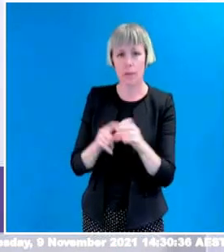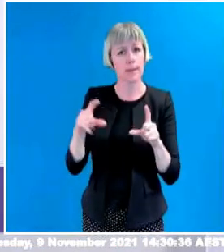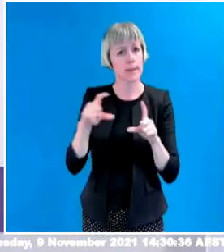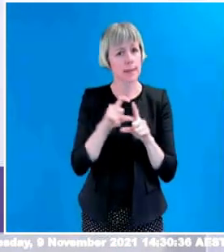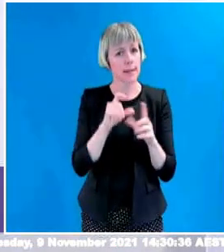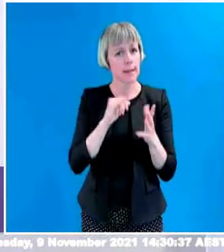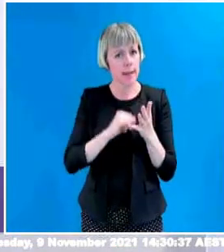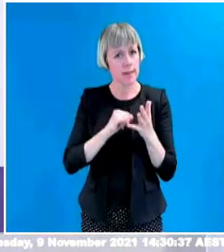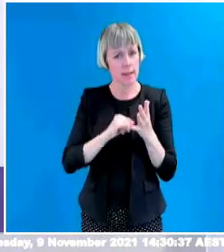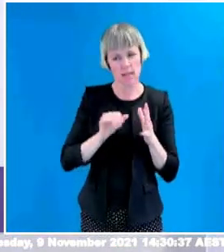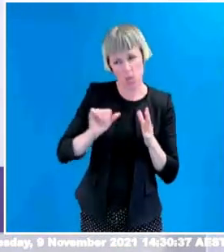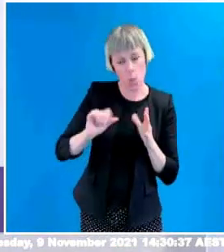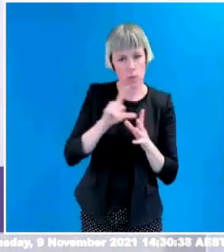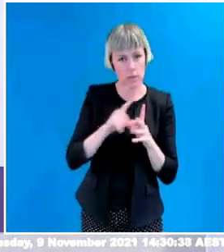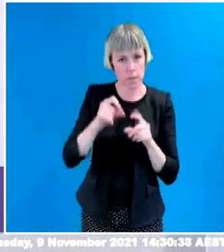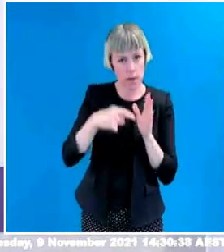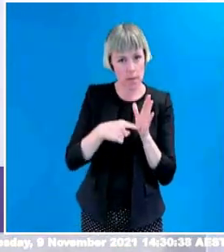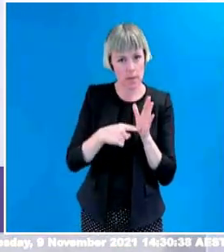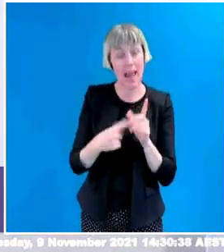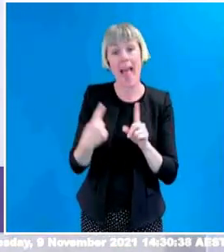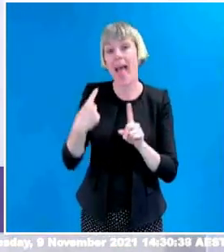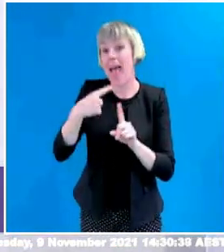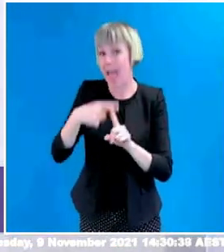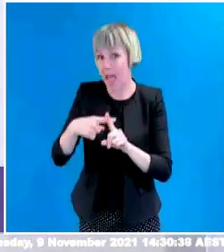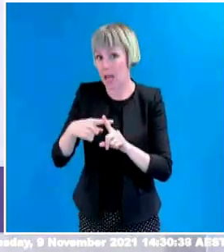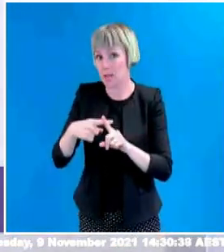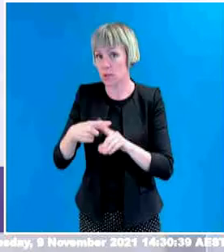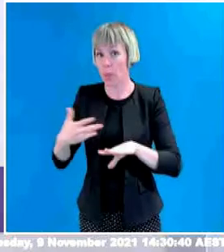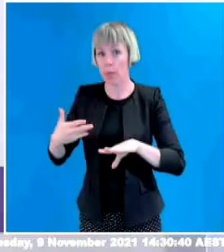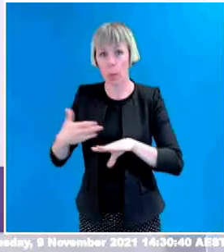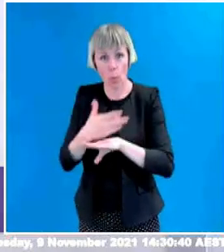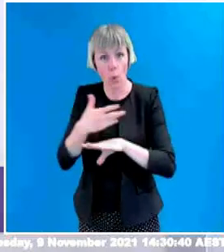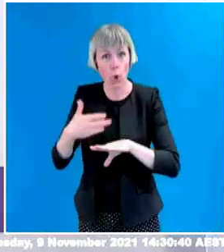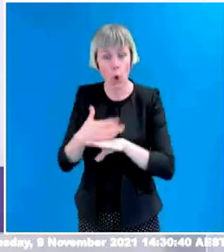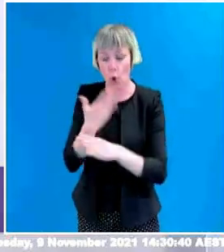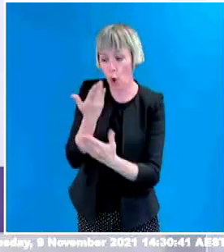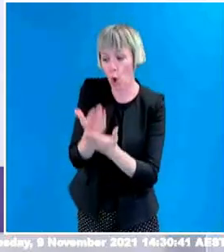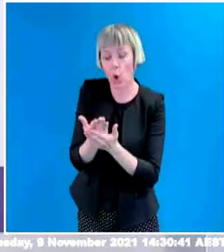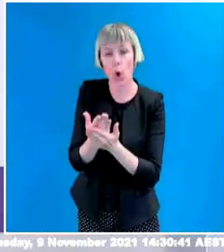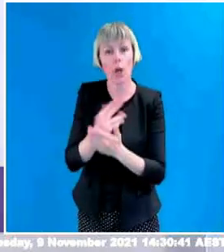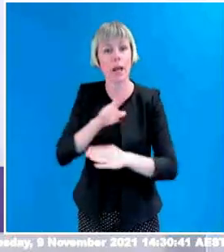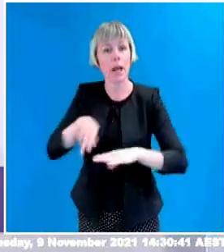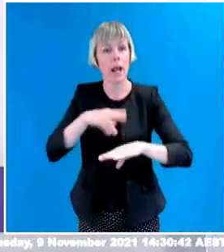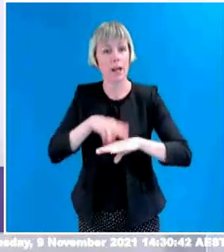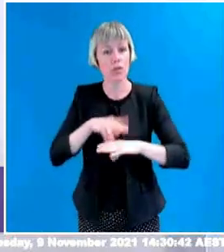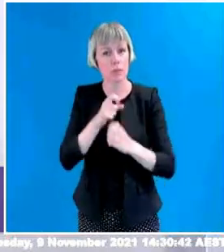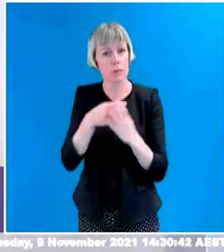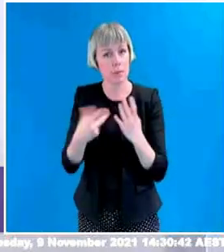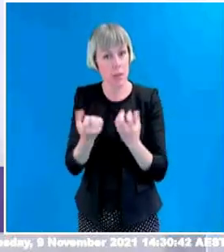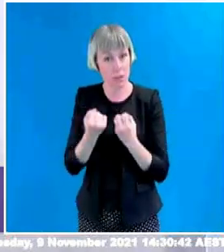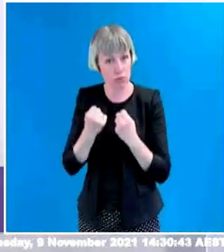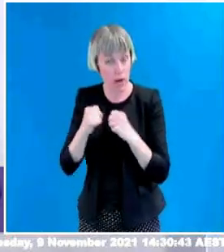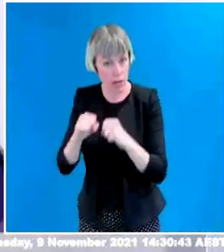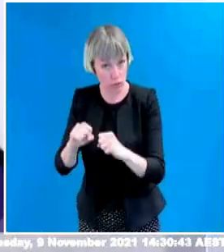work done for the National Disability Strategy had the opportunity to review